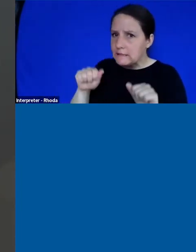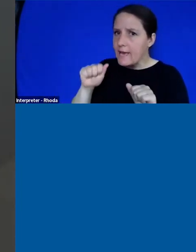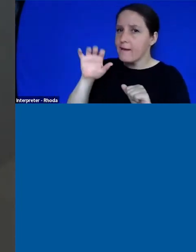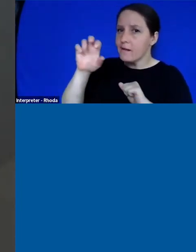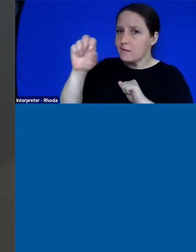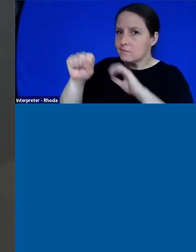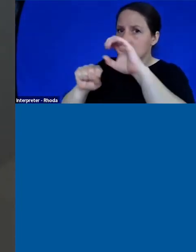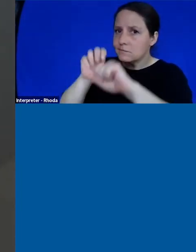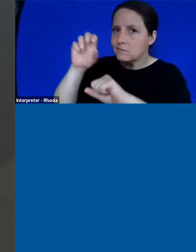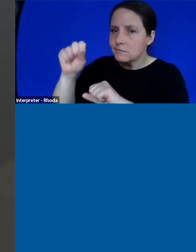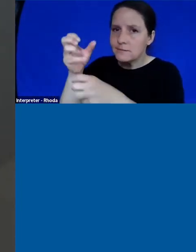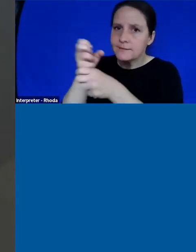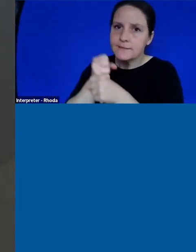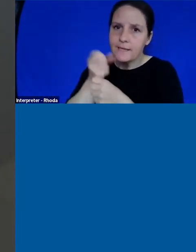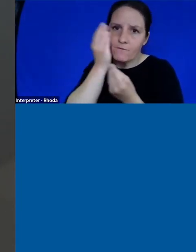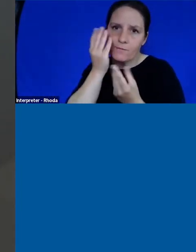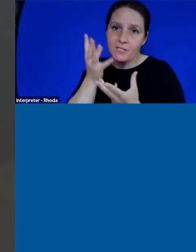as badly as it was at the beginning of the pandemic.